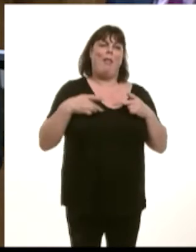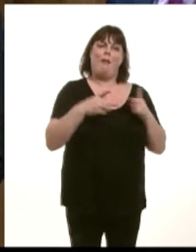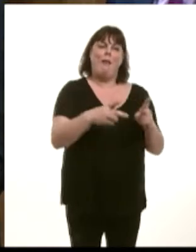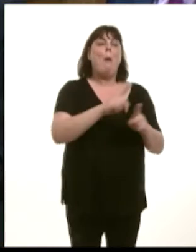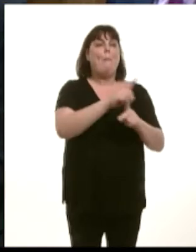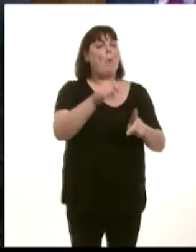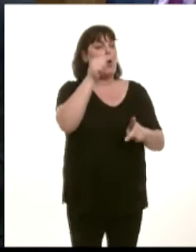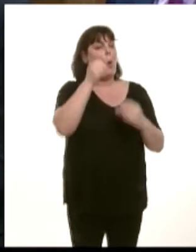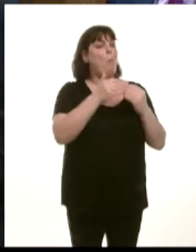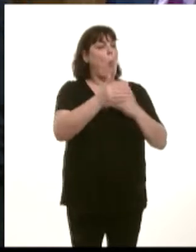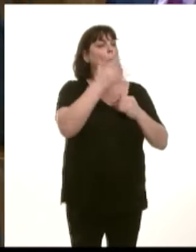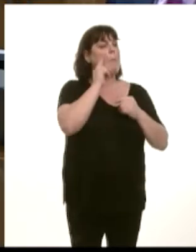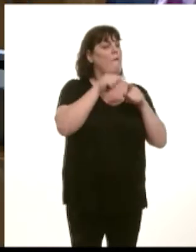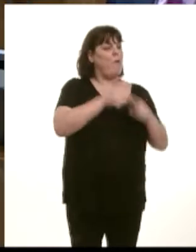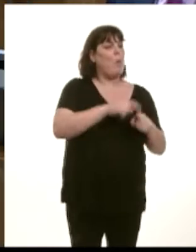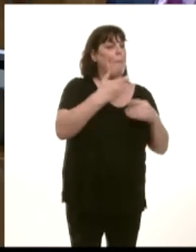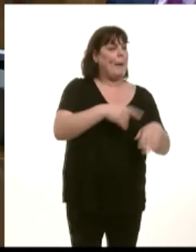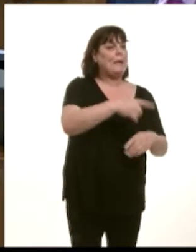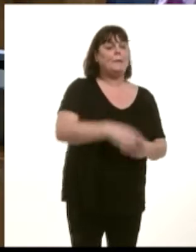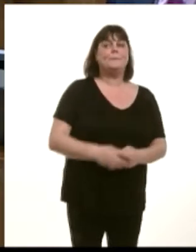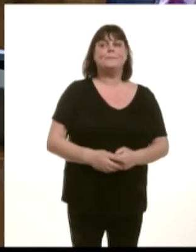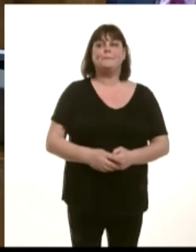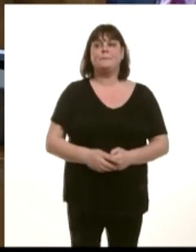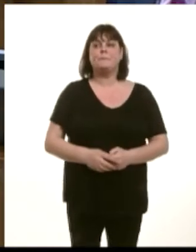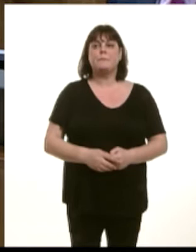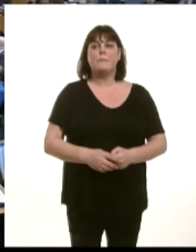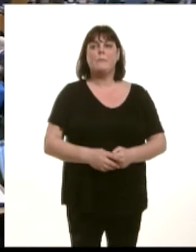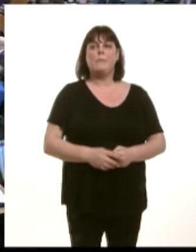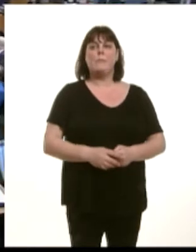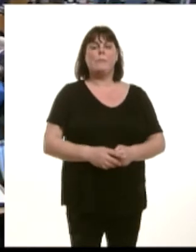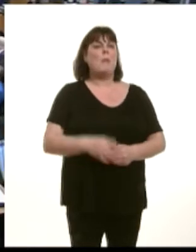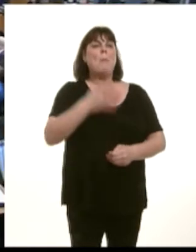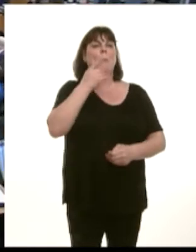Lindsay Whittle: Well, First Minister, people, of course, don’t respond to being lectured